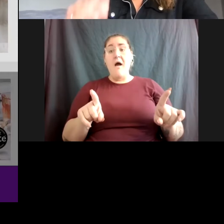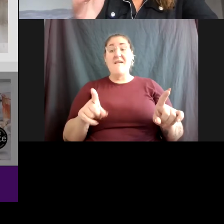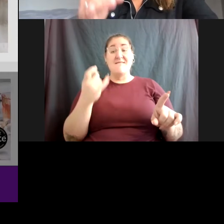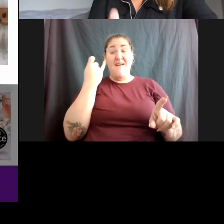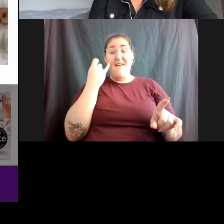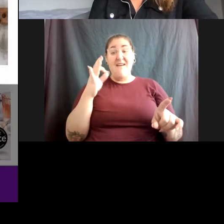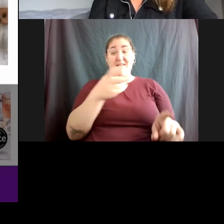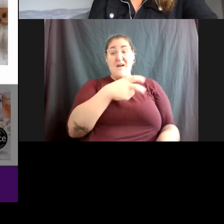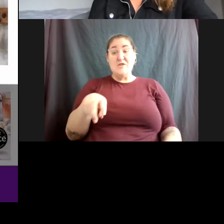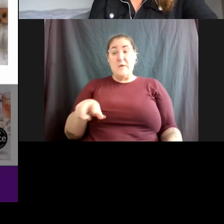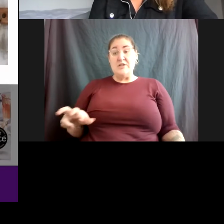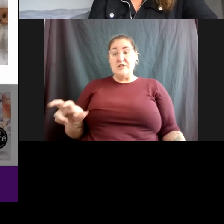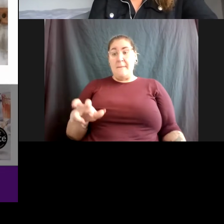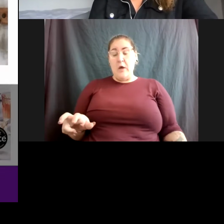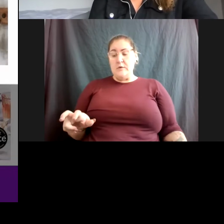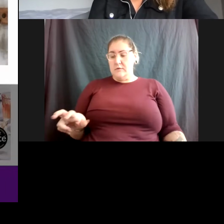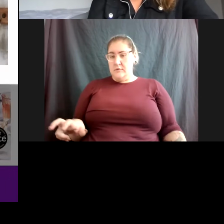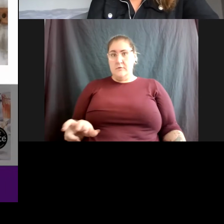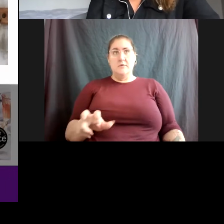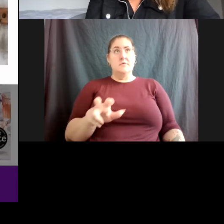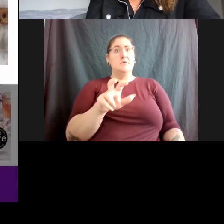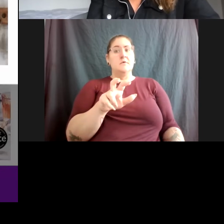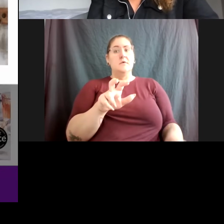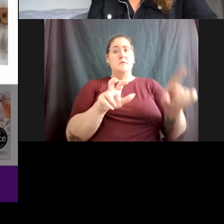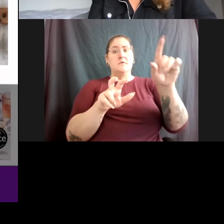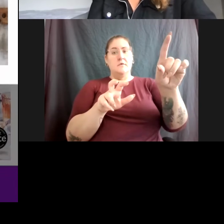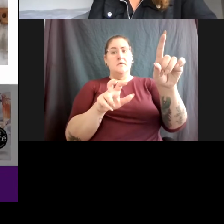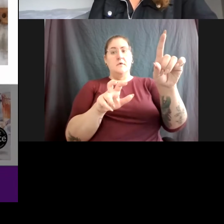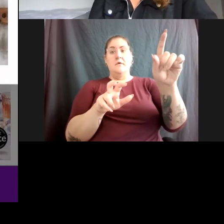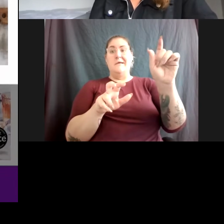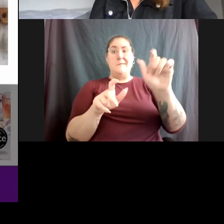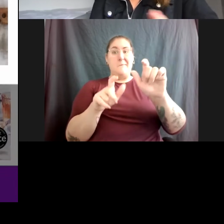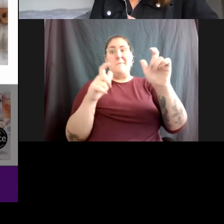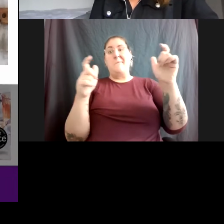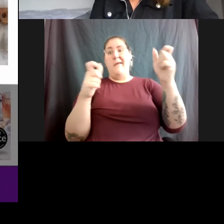is a big drop down mega menu which gives me lots of options of where to go. So, I get